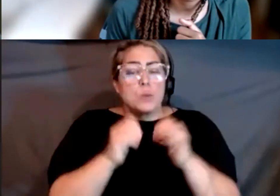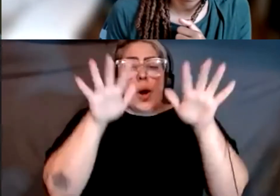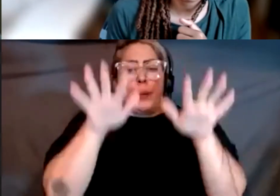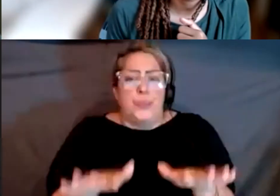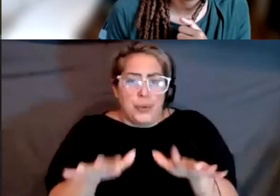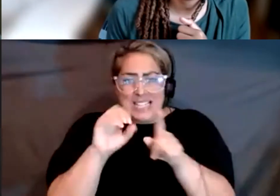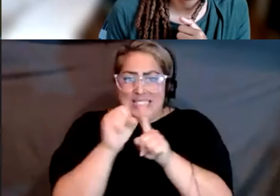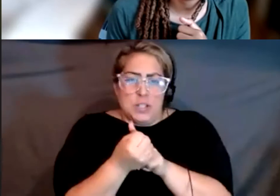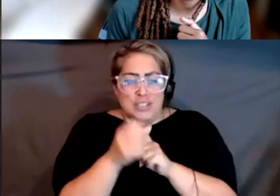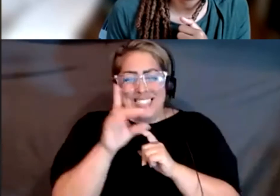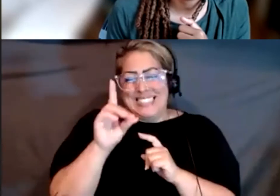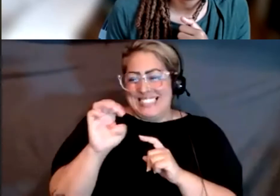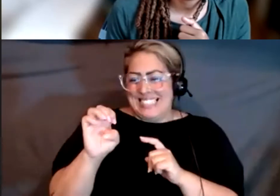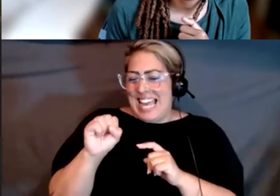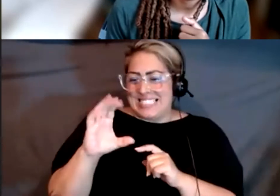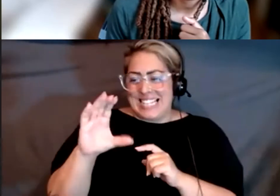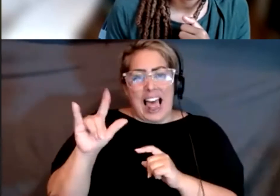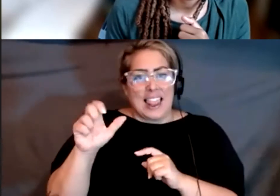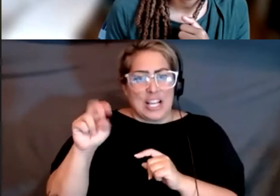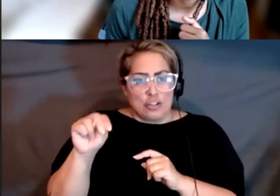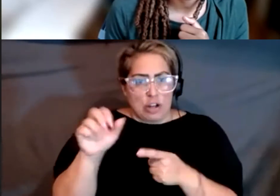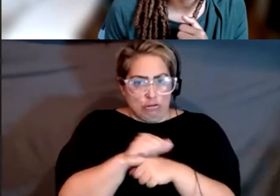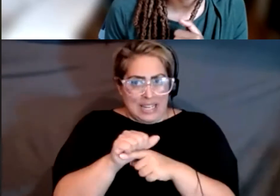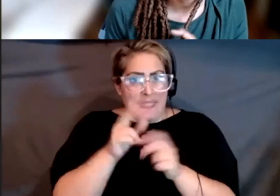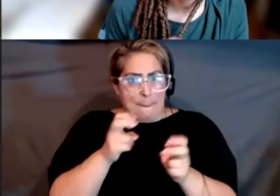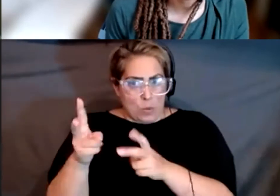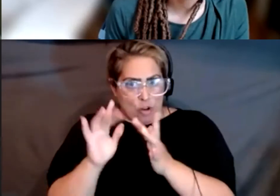share with your staff how to deal with situations like that.